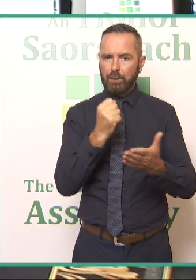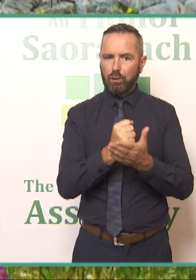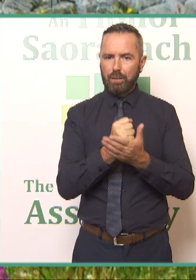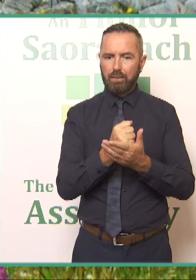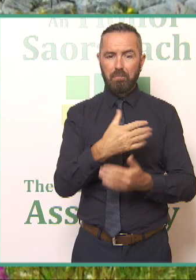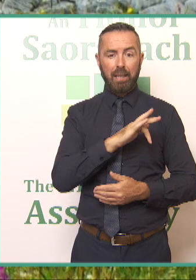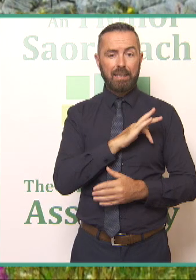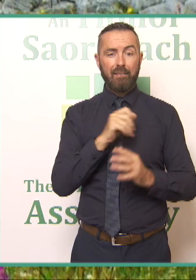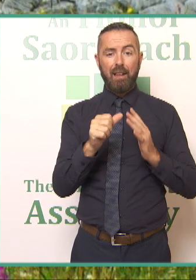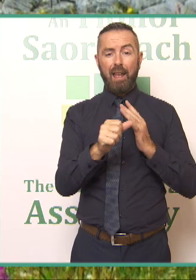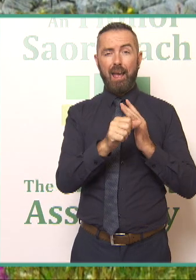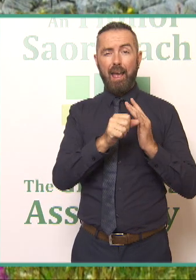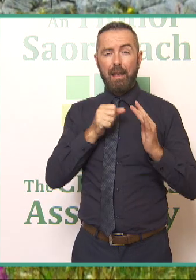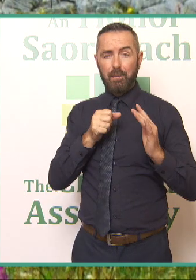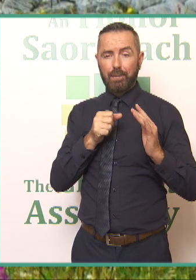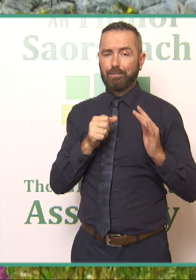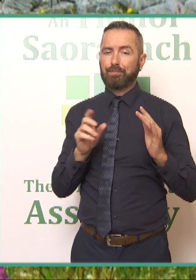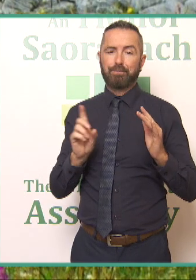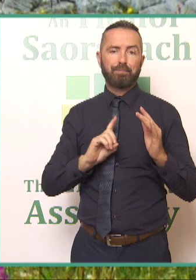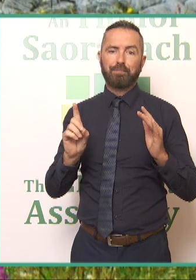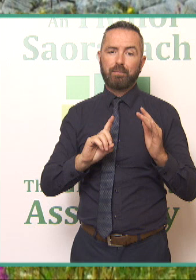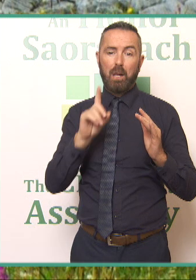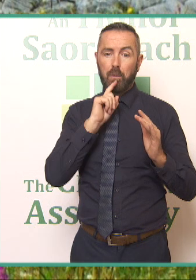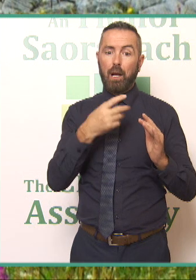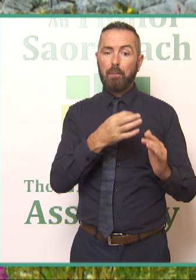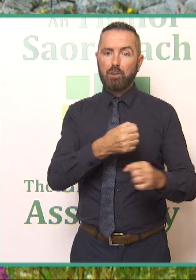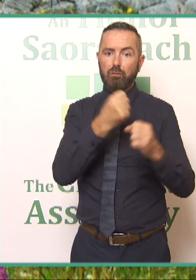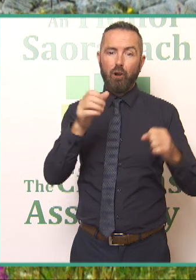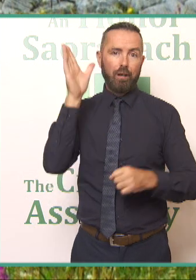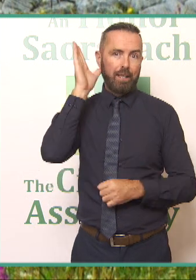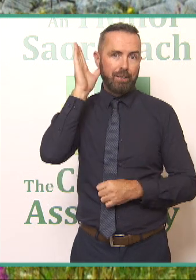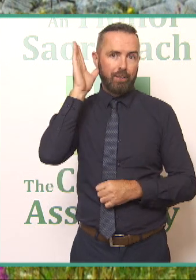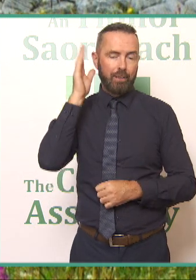to be an expert absolutely not um but I'm a good listener I'm told and I think that that goes a lot